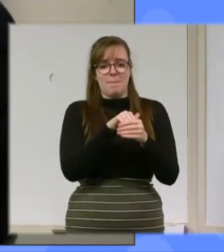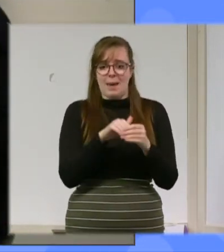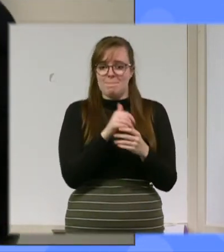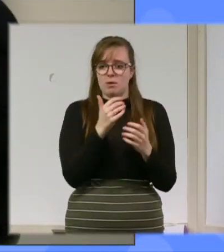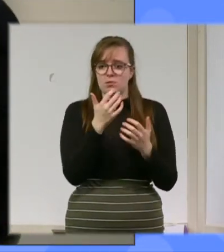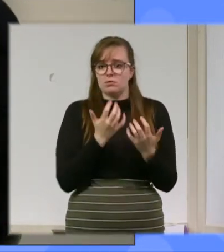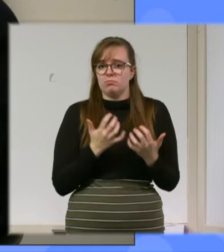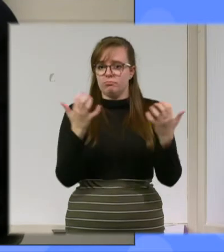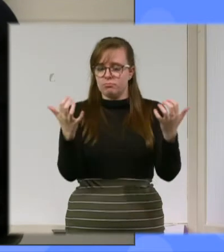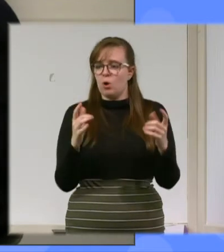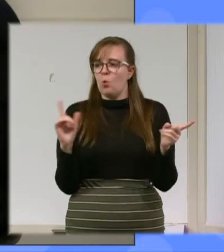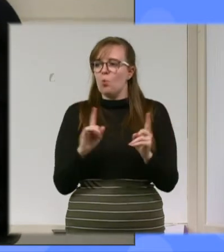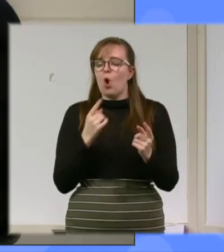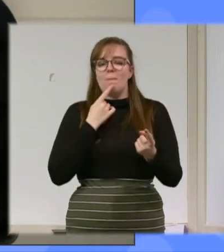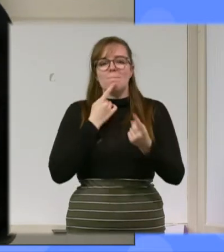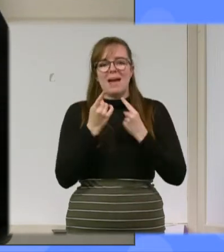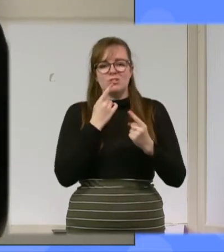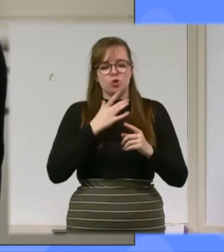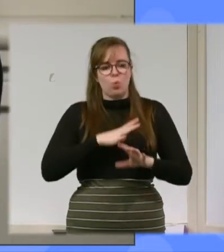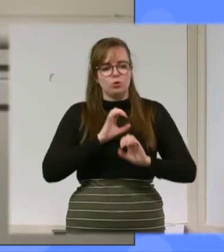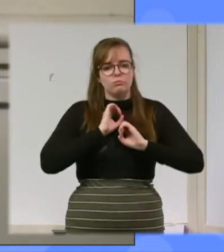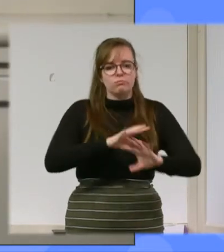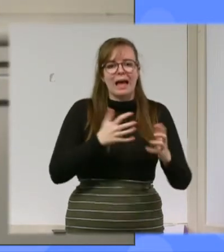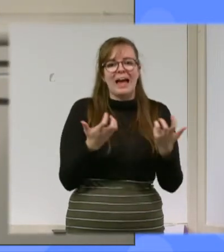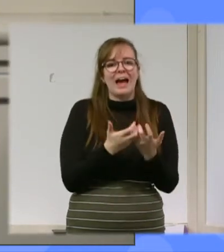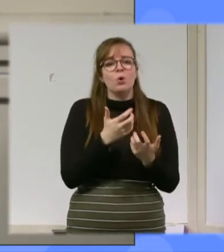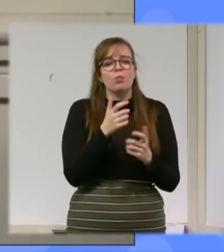message you'd like to give them about how the citizens assembly can help you